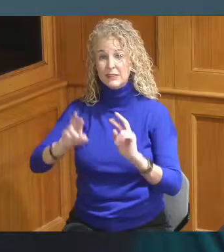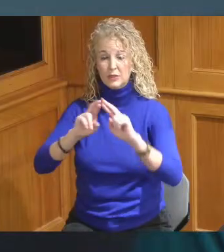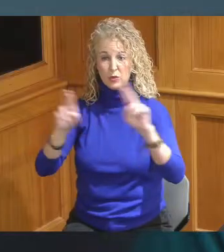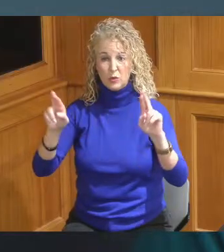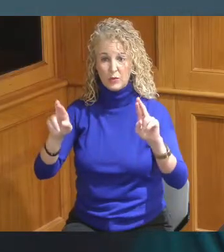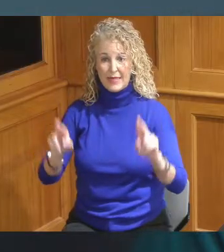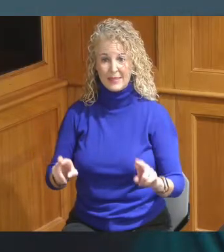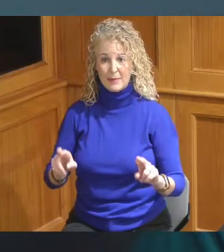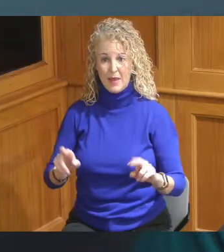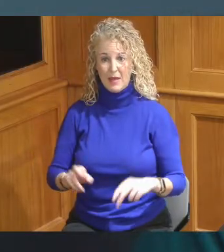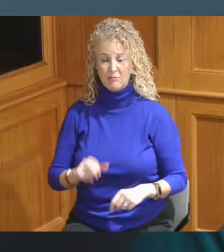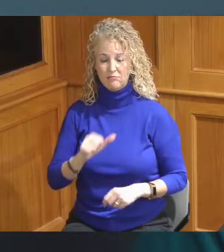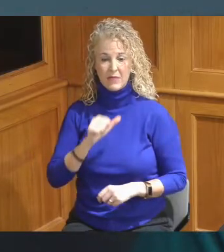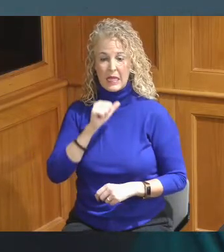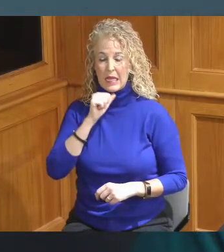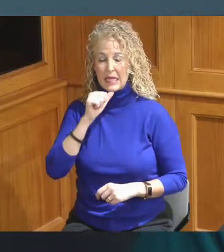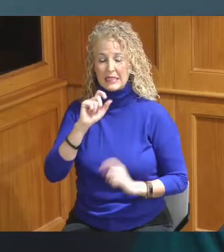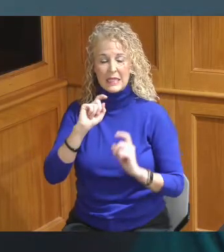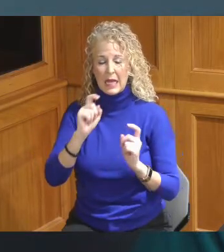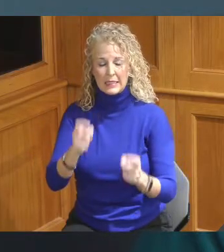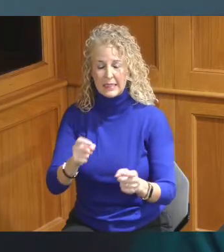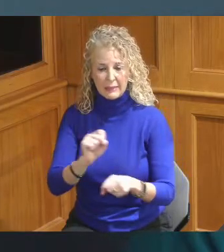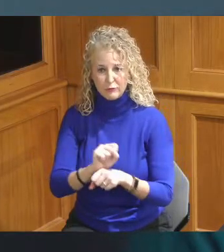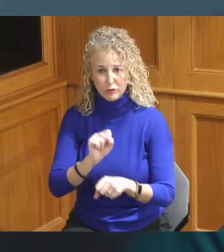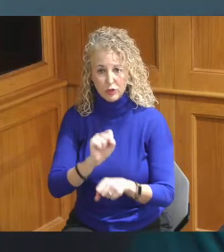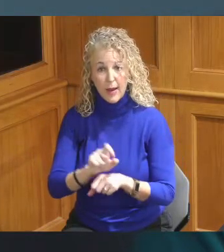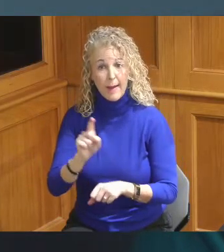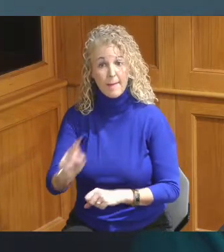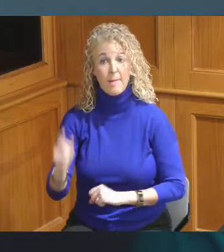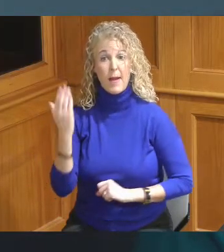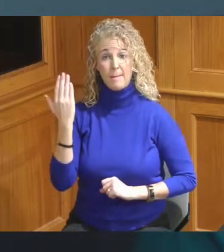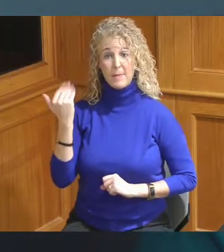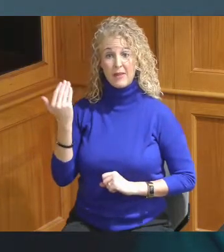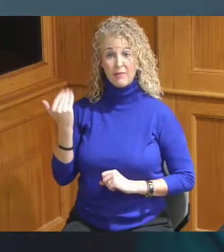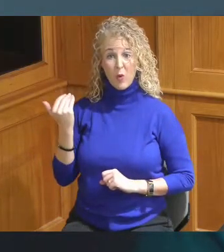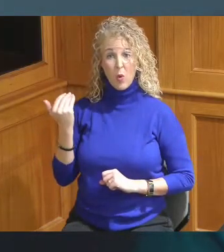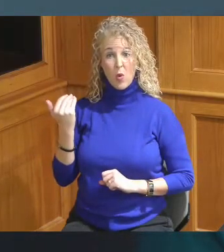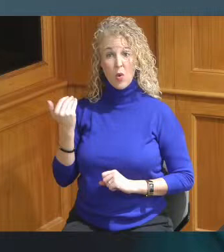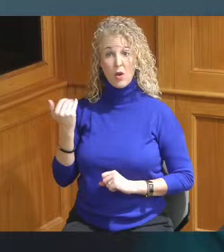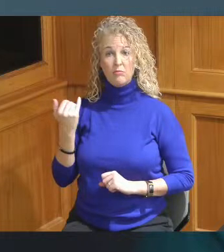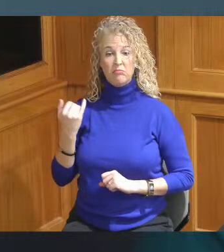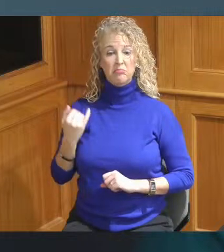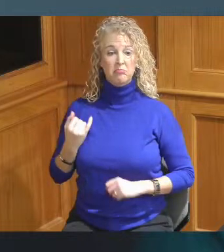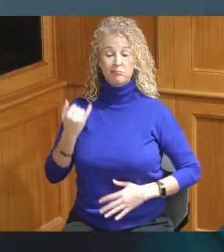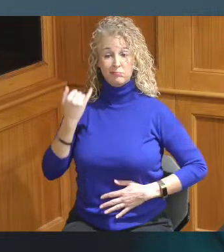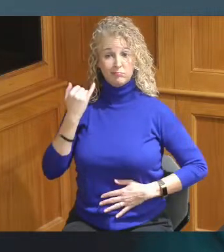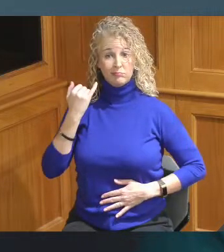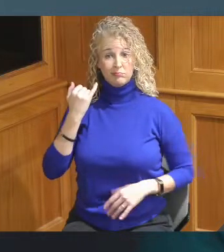It didn't guarantee you the job. But before then, if you didn't have the hookup, cousin, a brother,